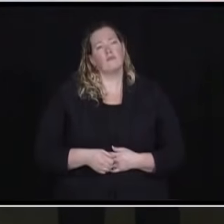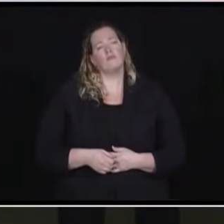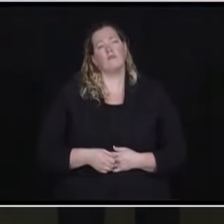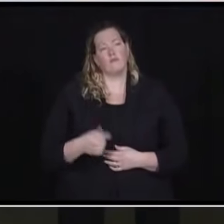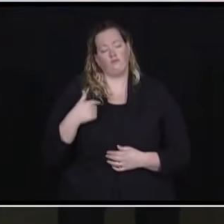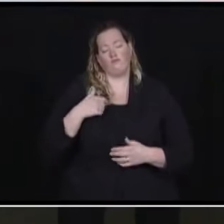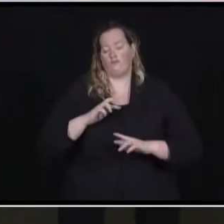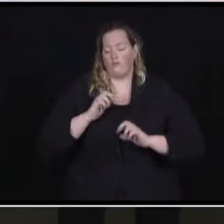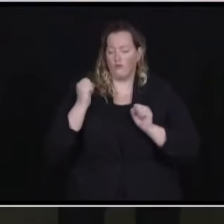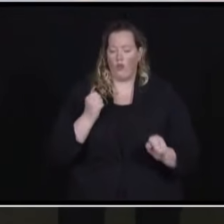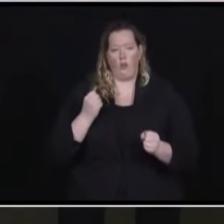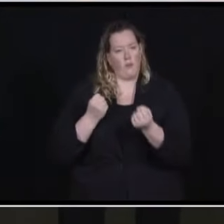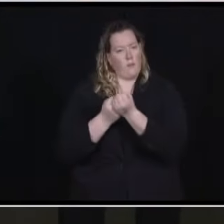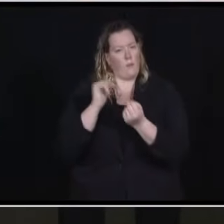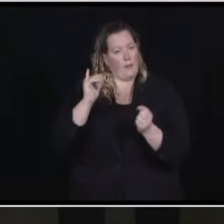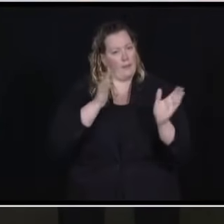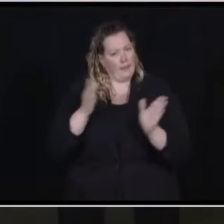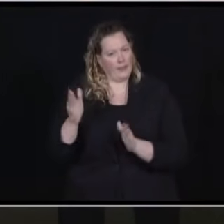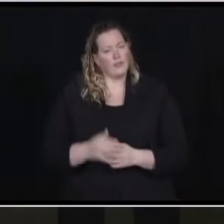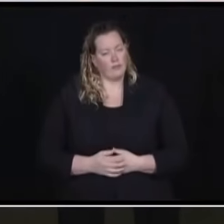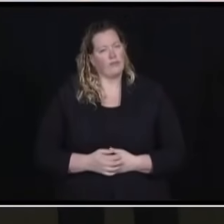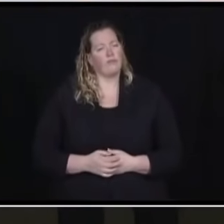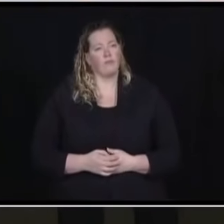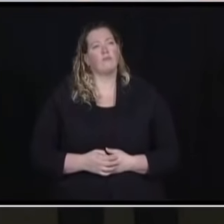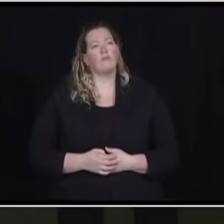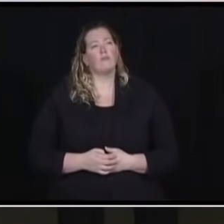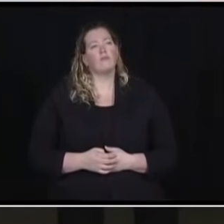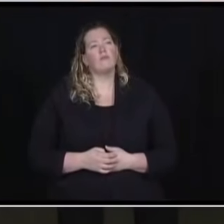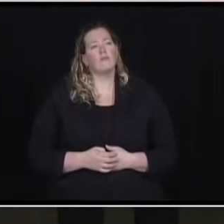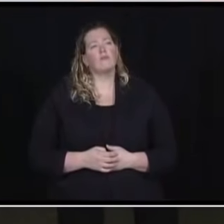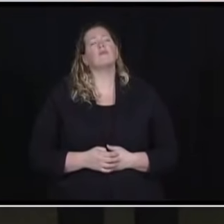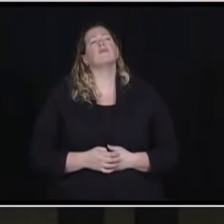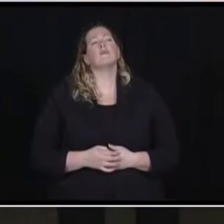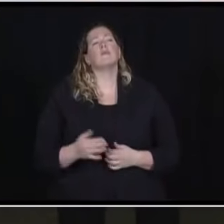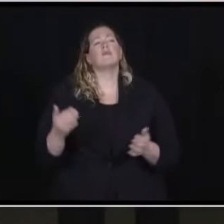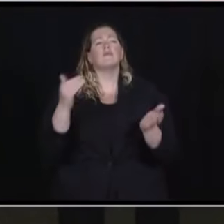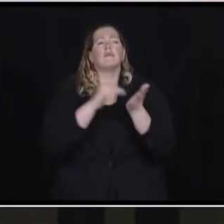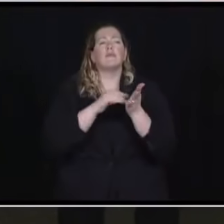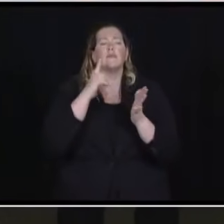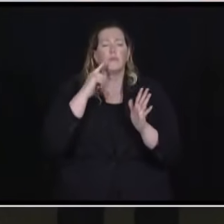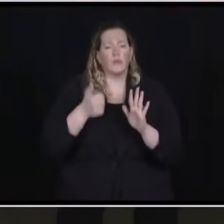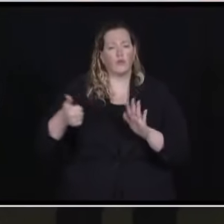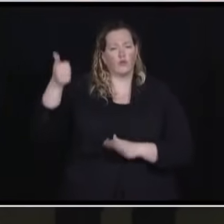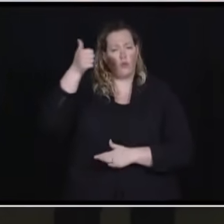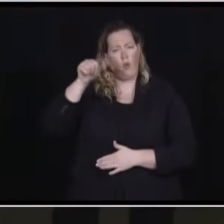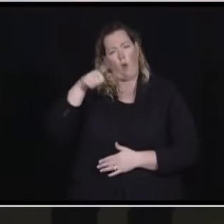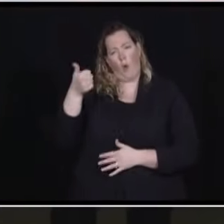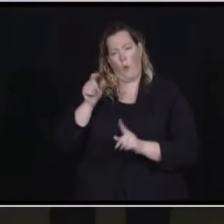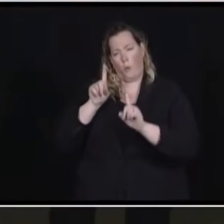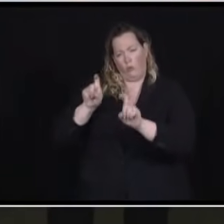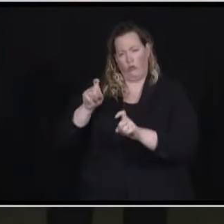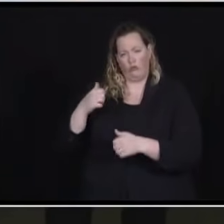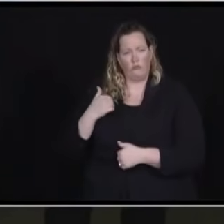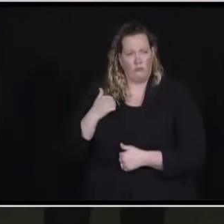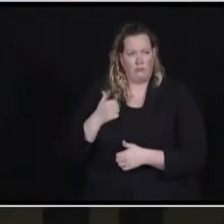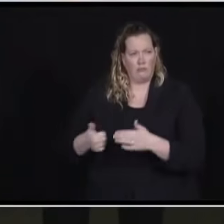that the public is aware of what is going on and ready for what their role is to play to get vaccinated and get protected and we can